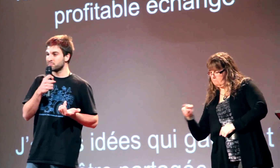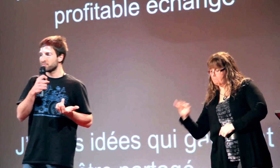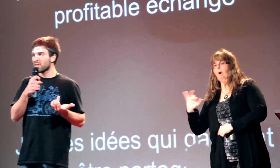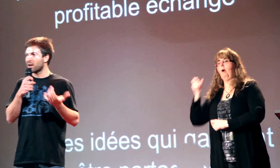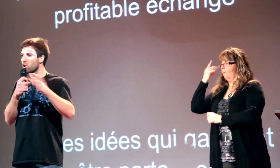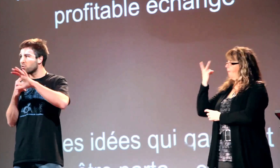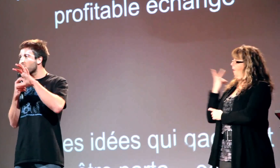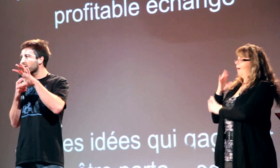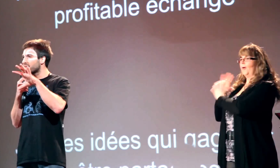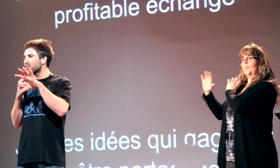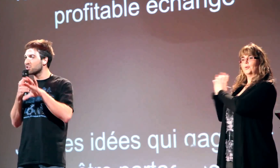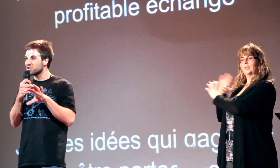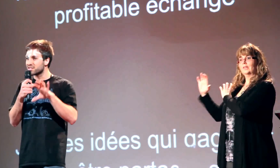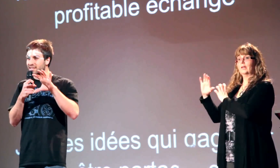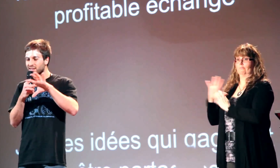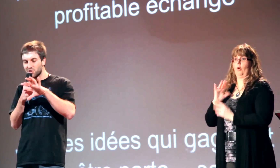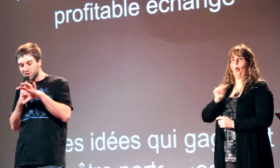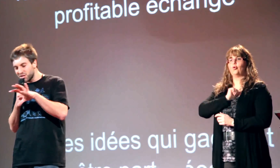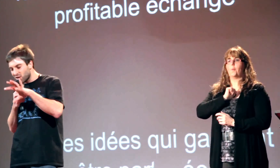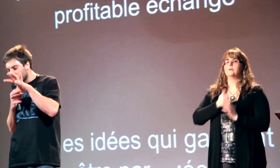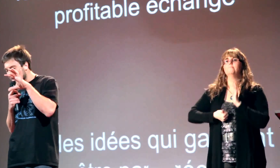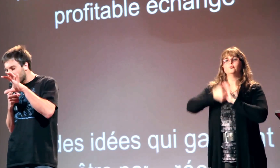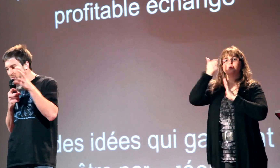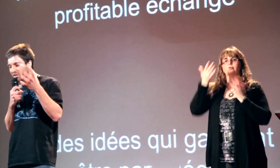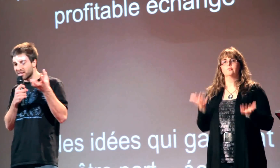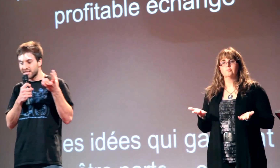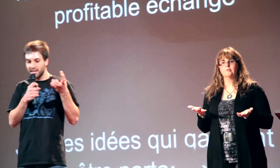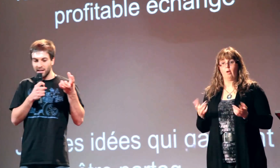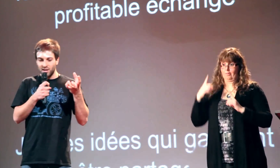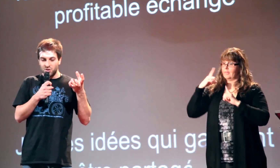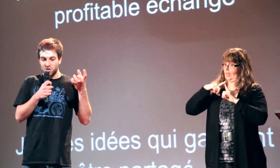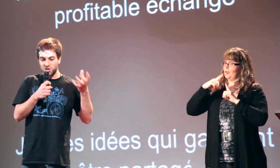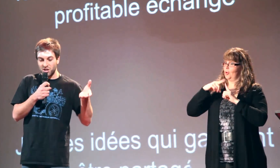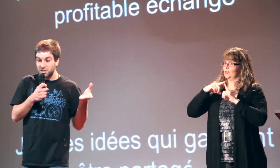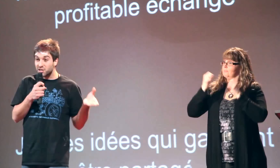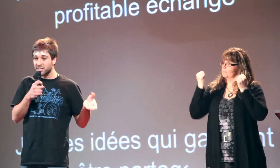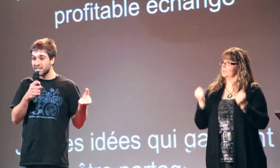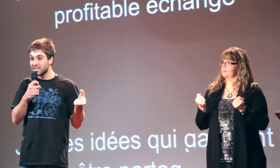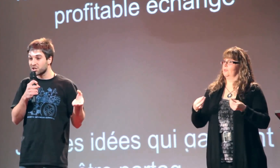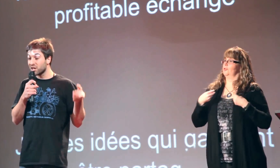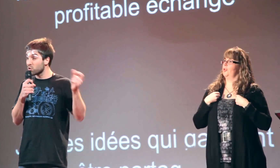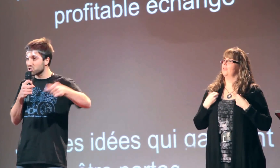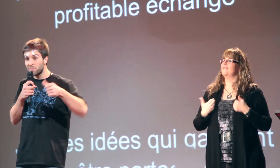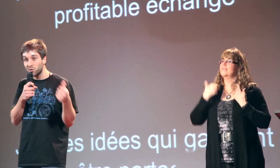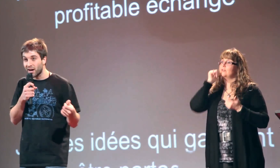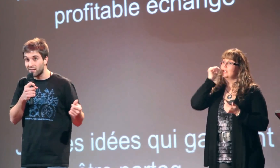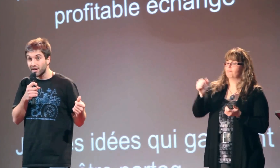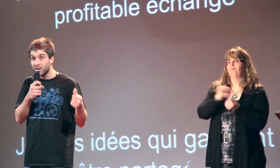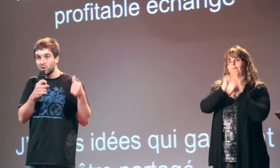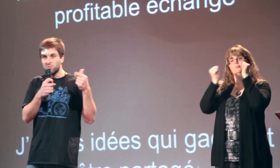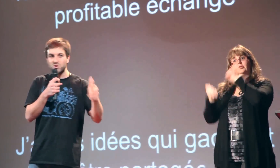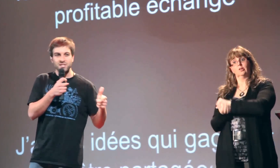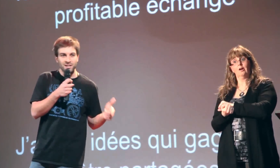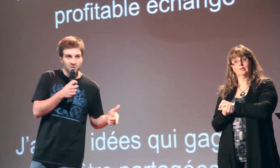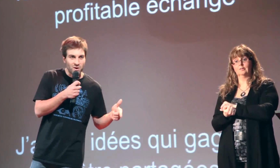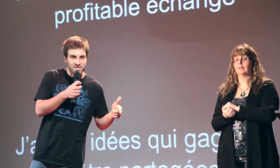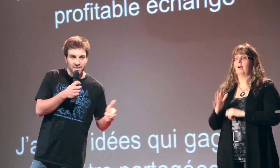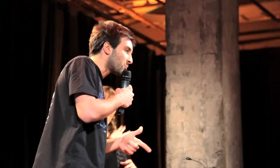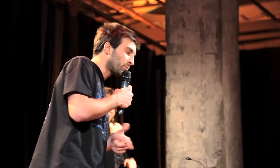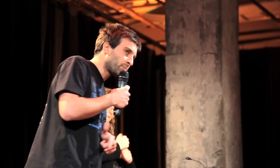This technology has the potential to change people's lives... ...not only at work, but in their leisure time too.